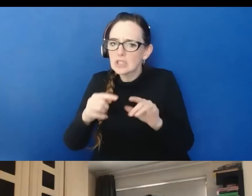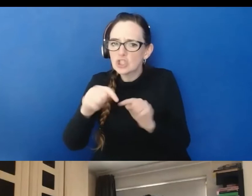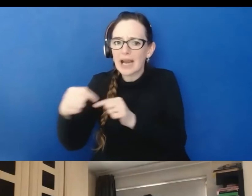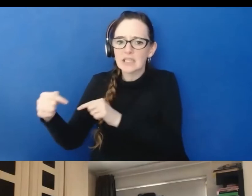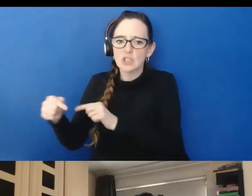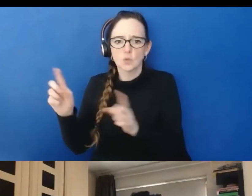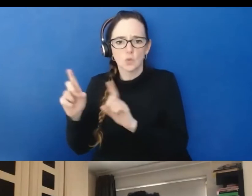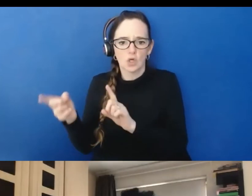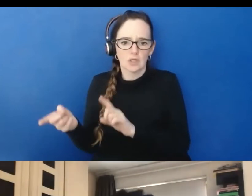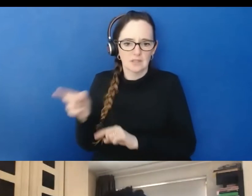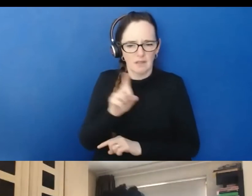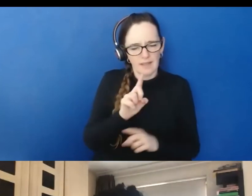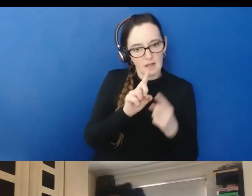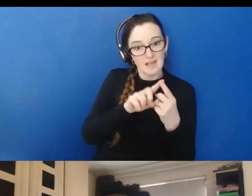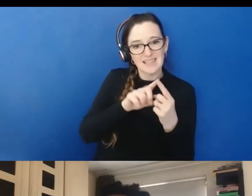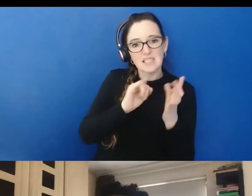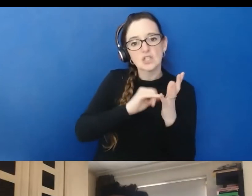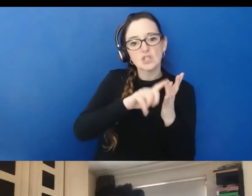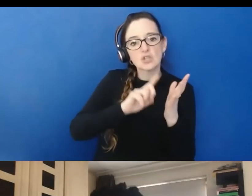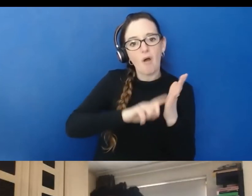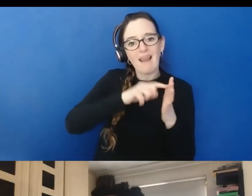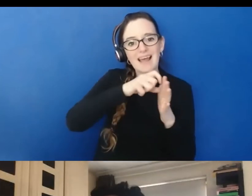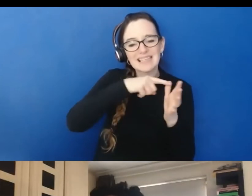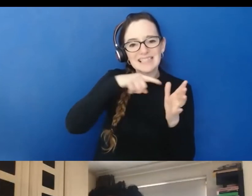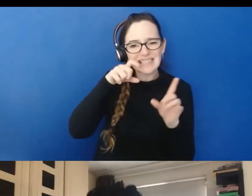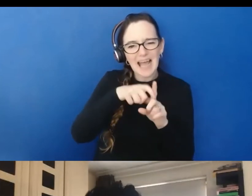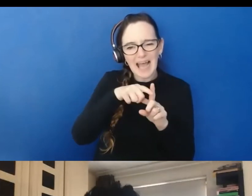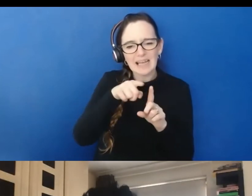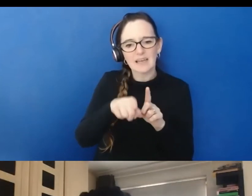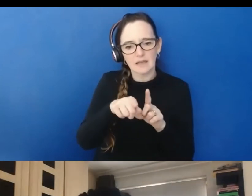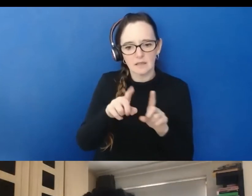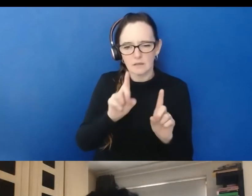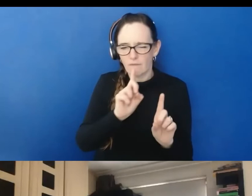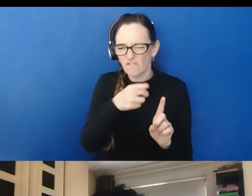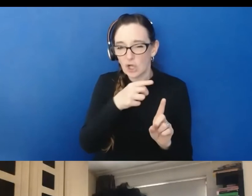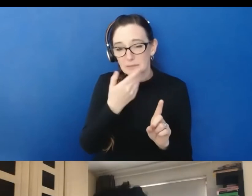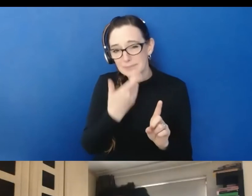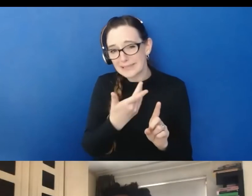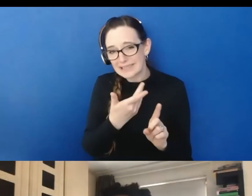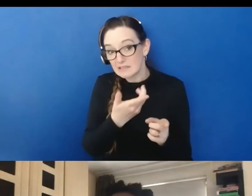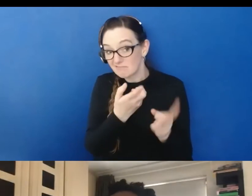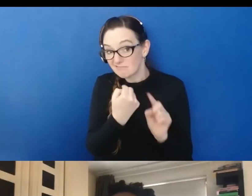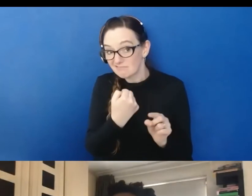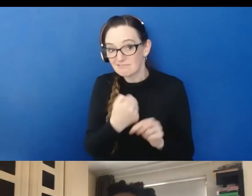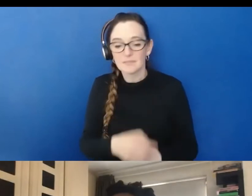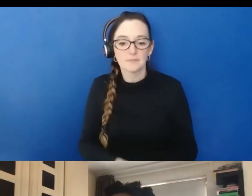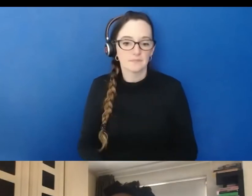I think almost specifically with that question, and then that can open up into sort of broader way in which you reasons the agendas that you